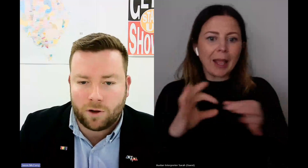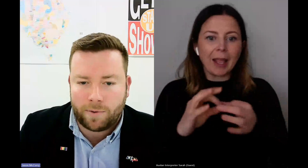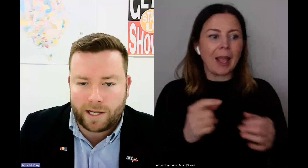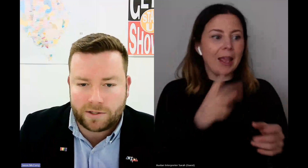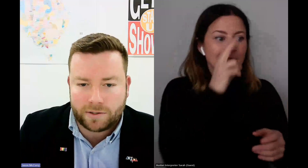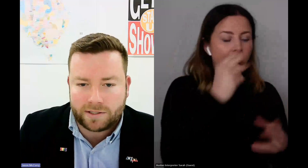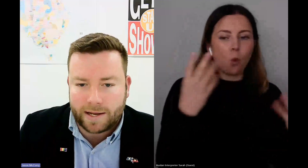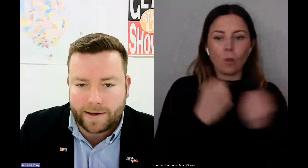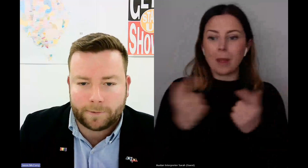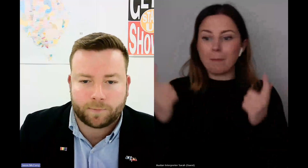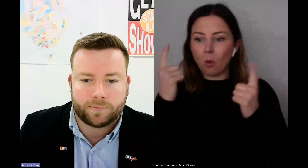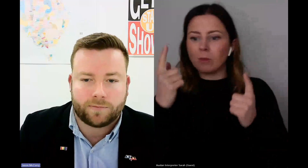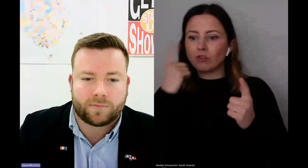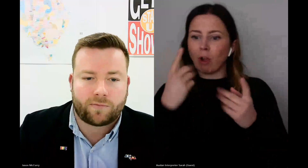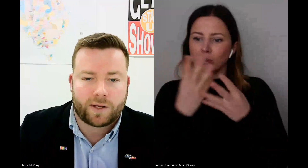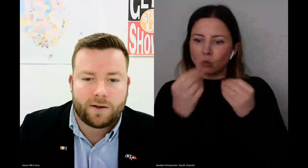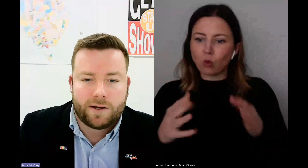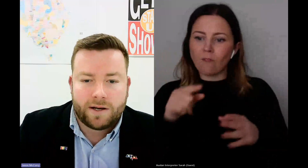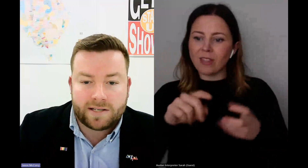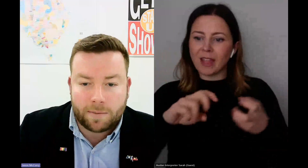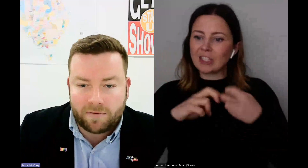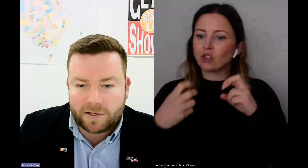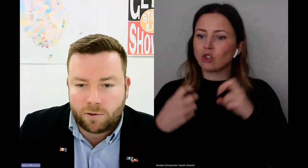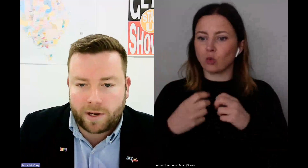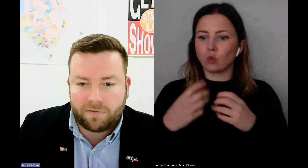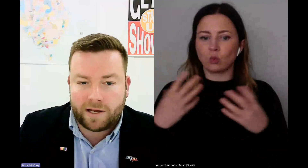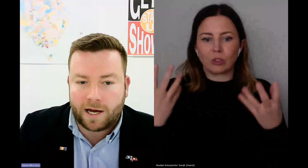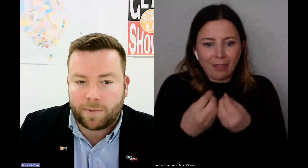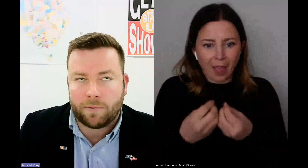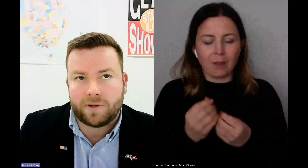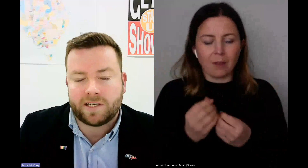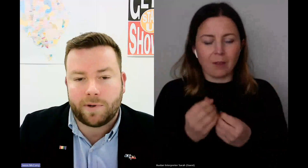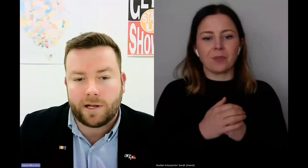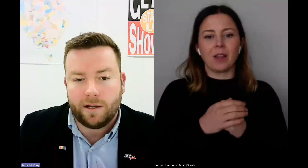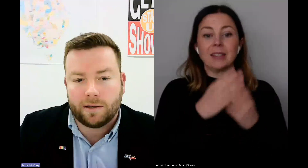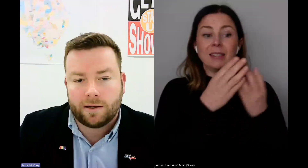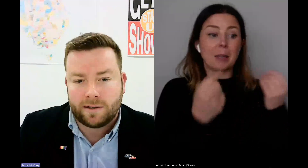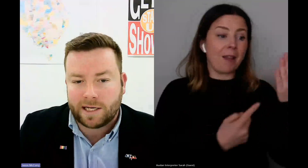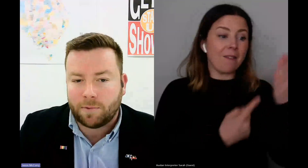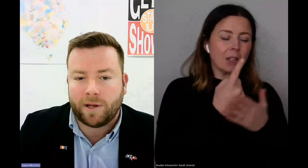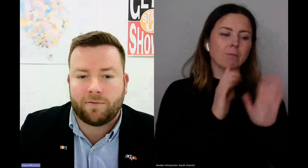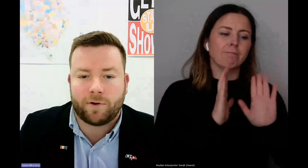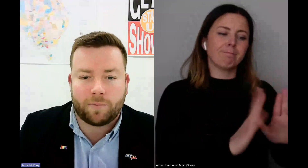employment issues together. Some events will be for young people with disability, some will be for